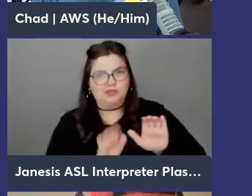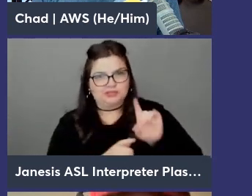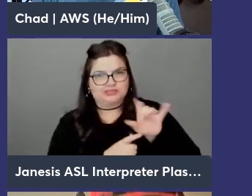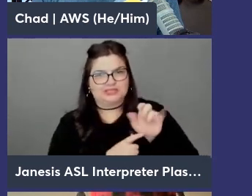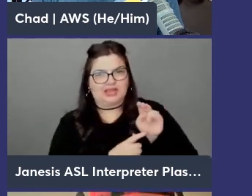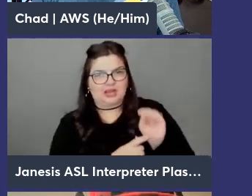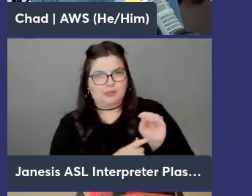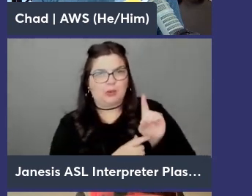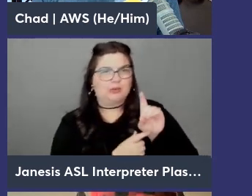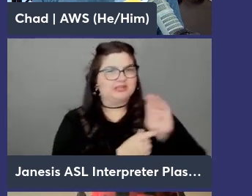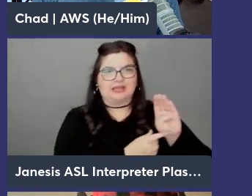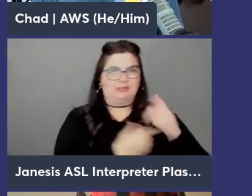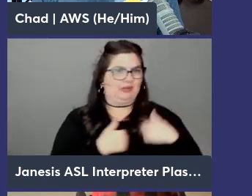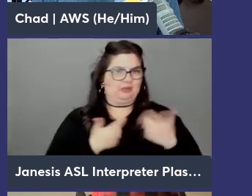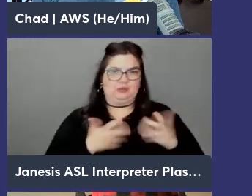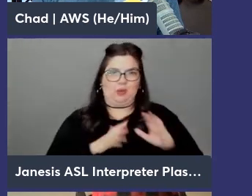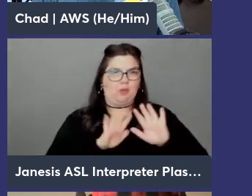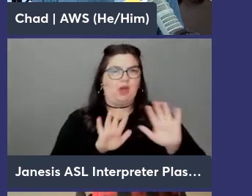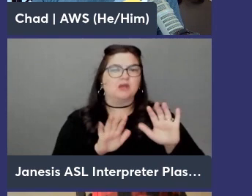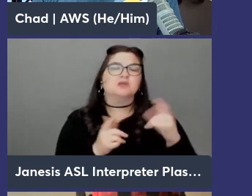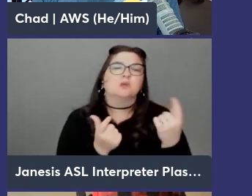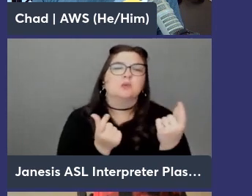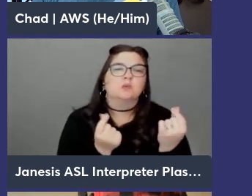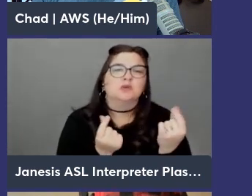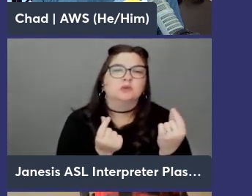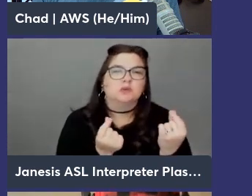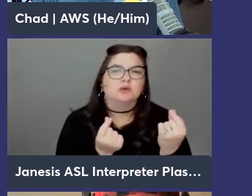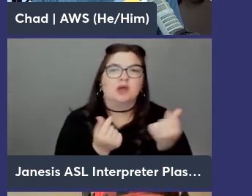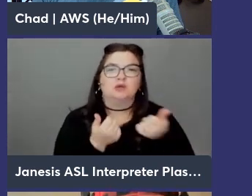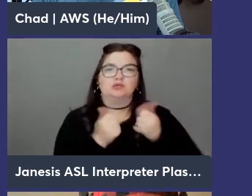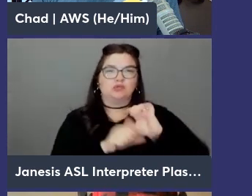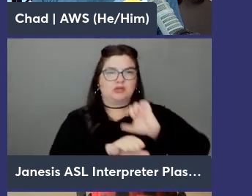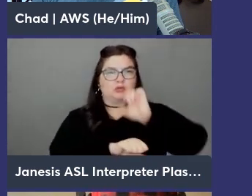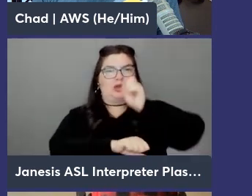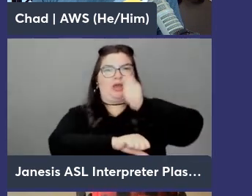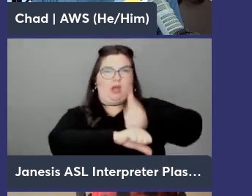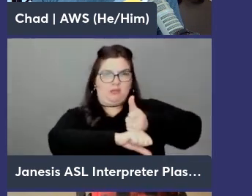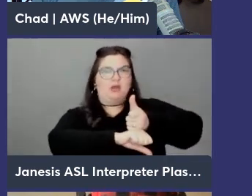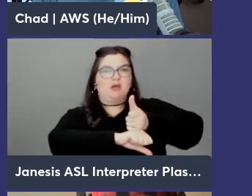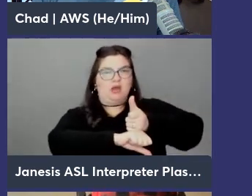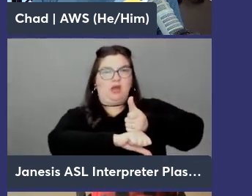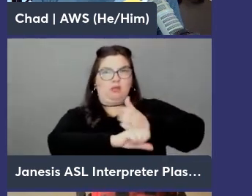So that's where, even if you try to implement yourselves, that's where the barriers that you'll hit,